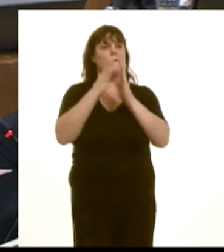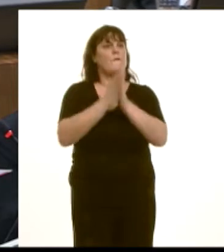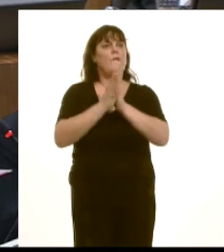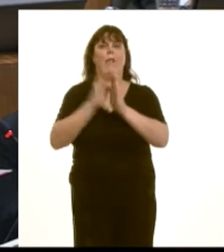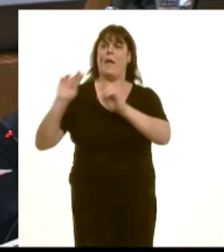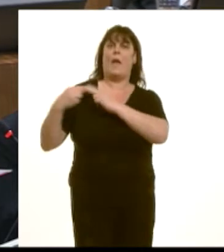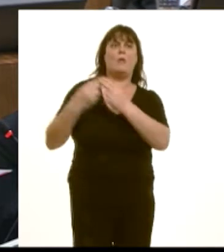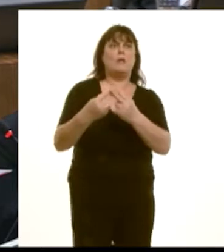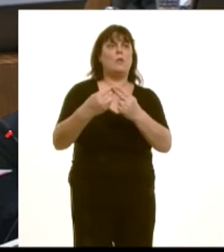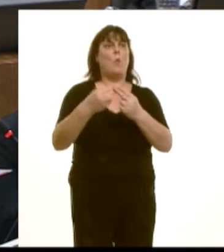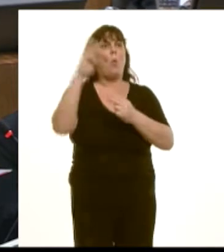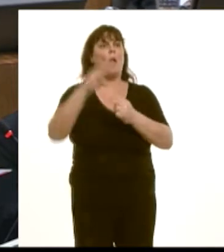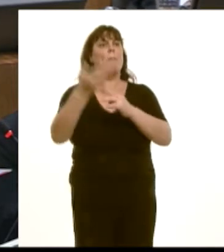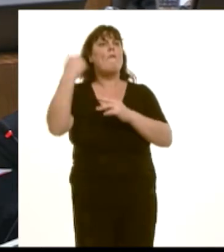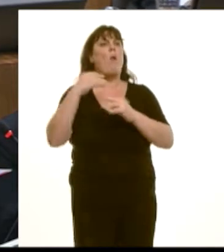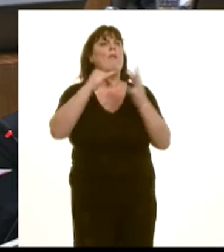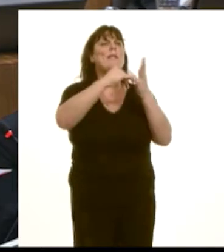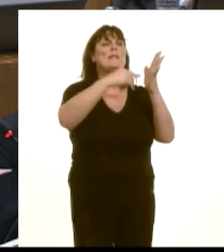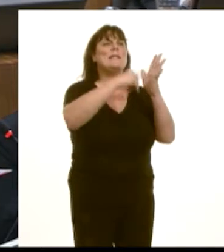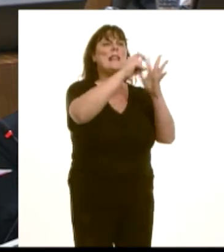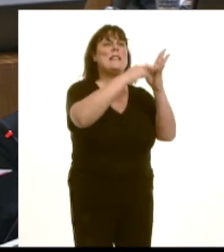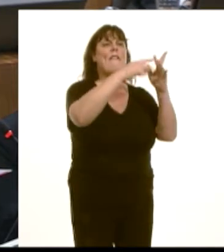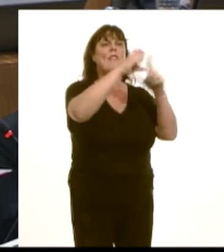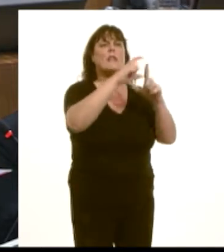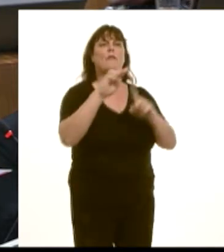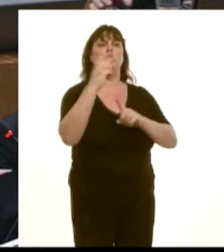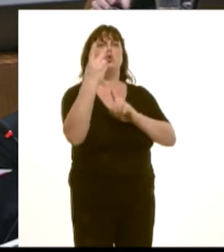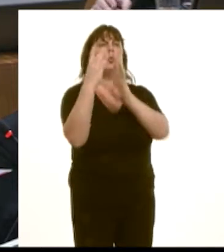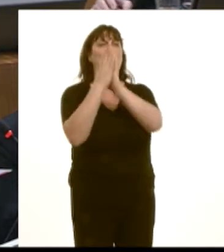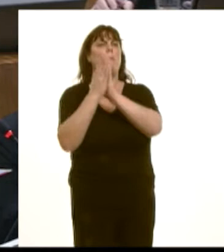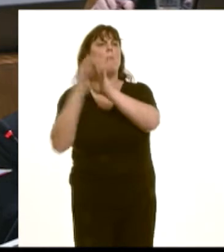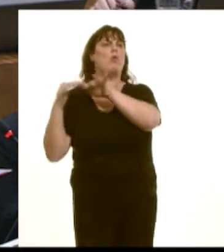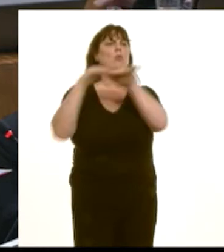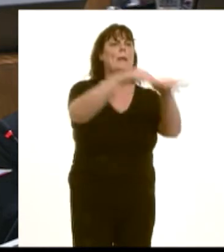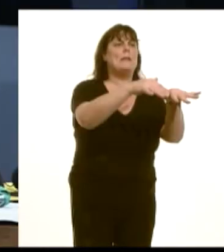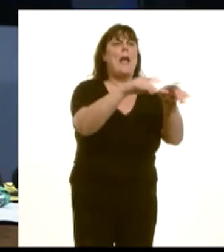time, two pilgrimages to St David's were worth one to St Peter's. My home town of